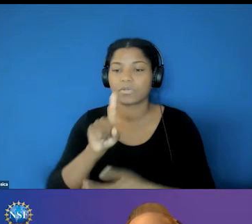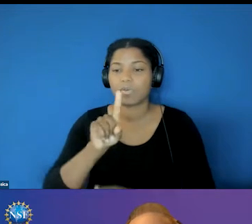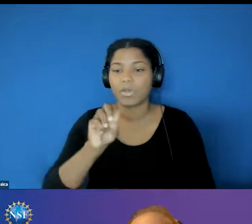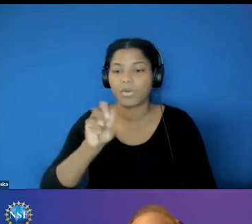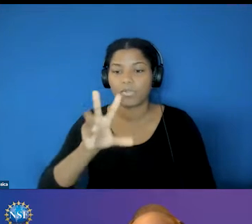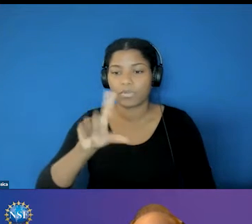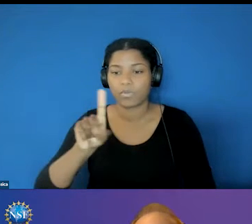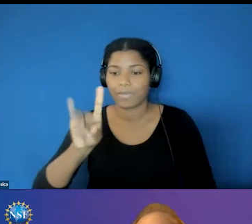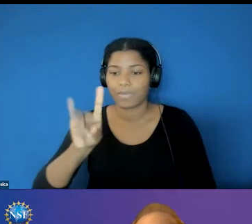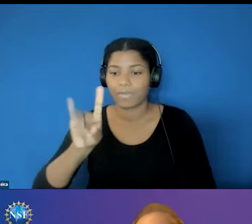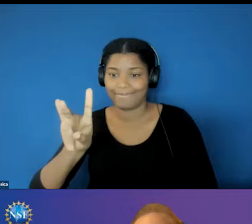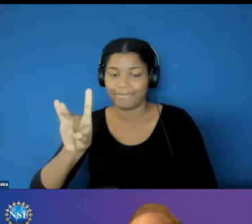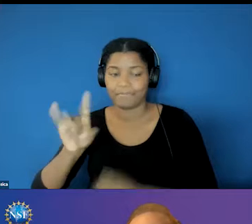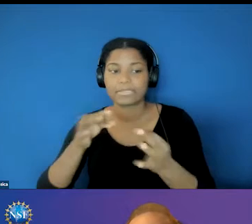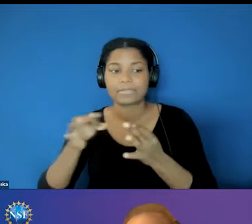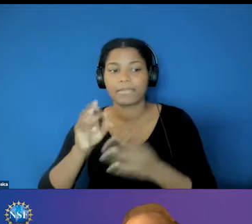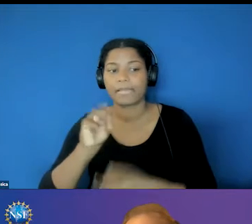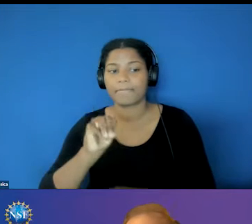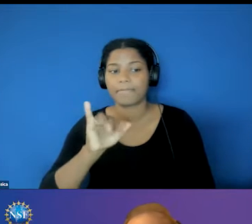deals with the Microelectronics workforce.